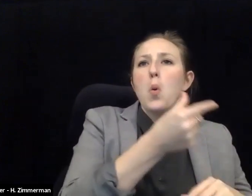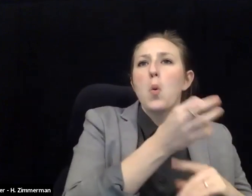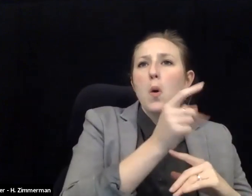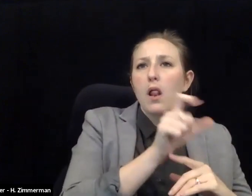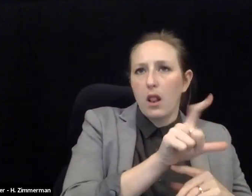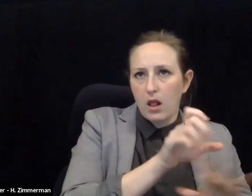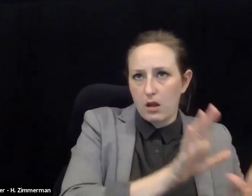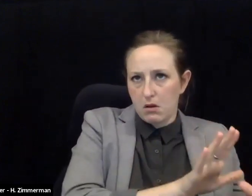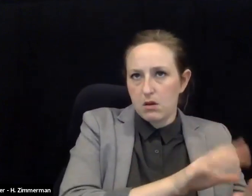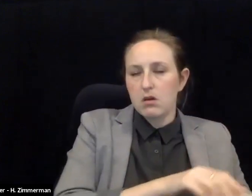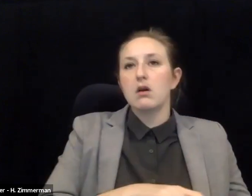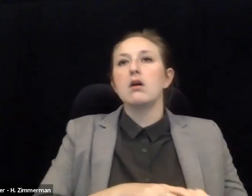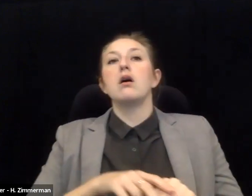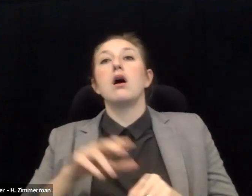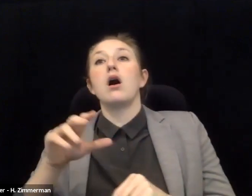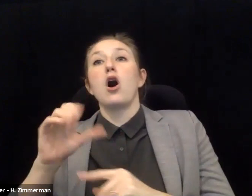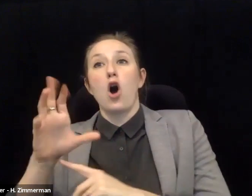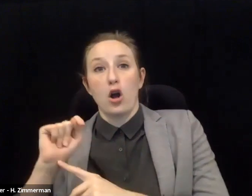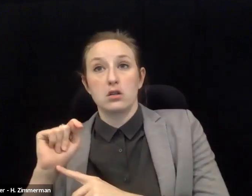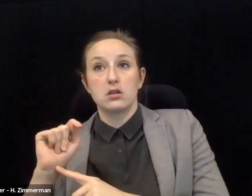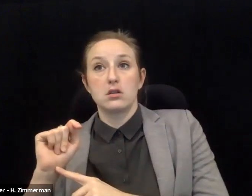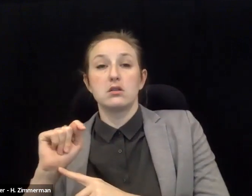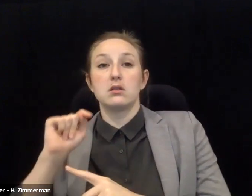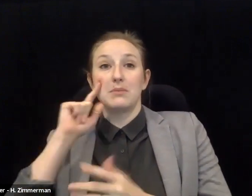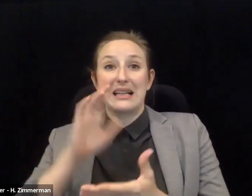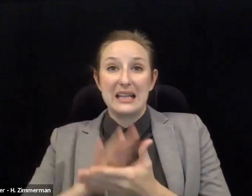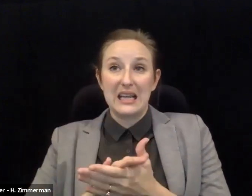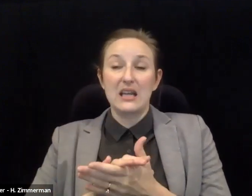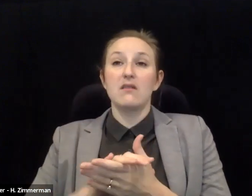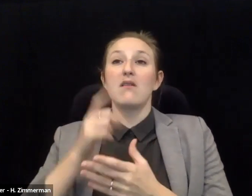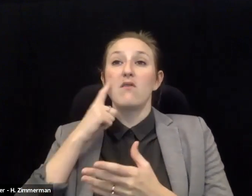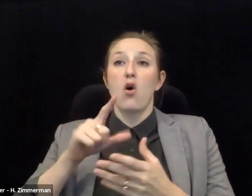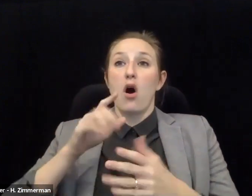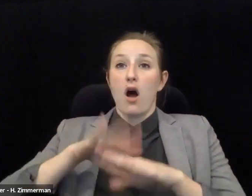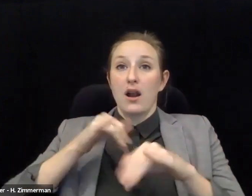believe very strongly that captioning, especially for virtual exchanges should never be automated